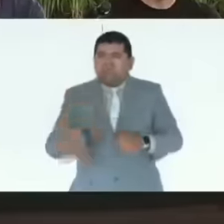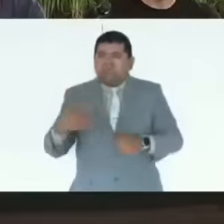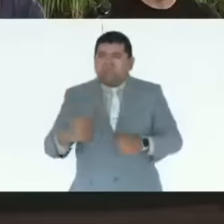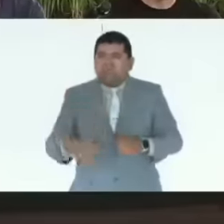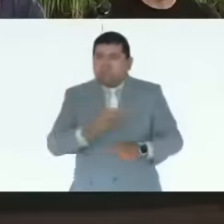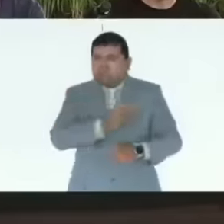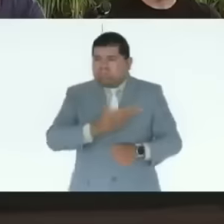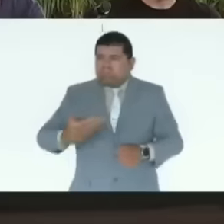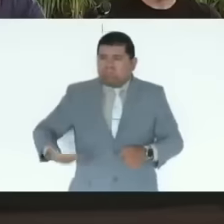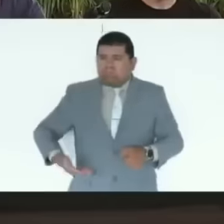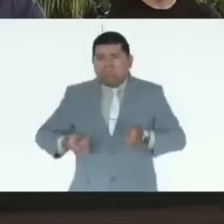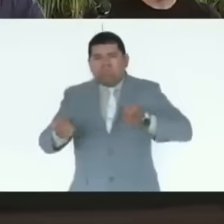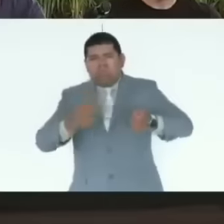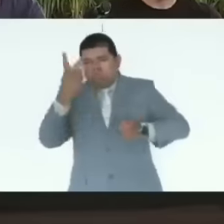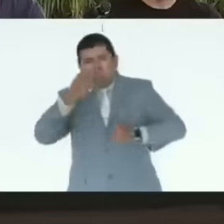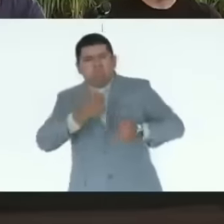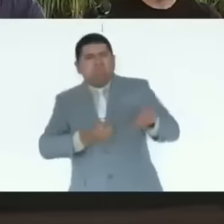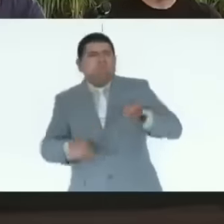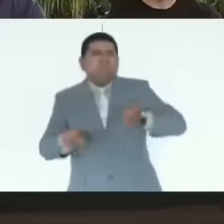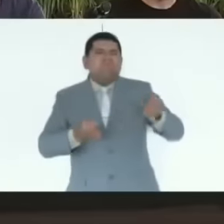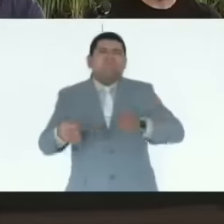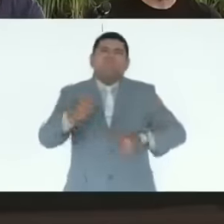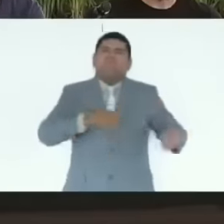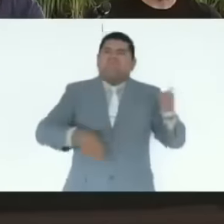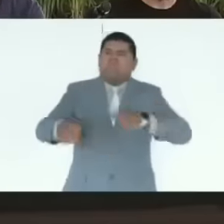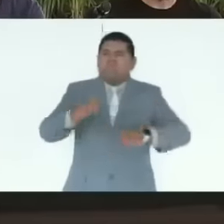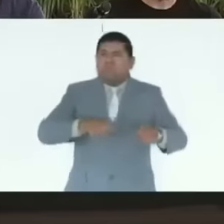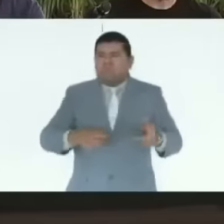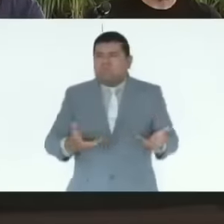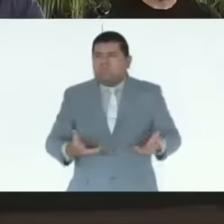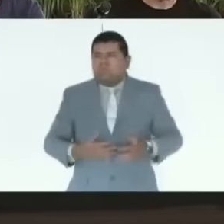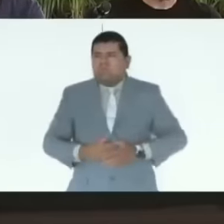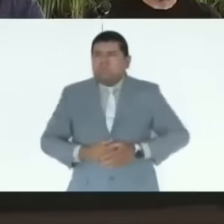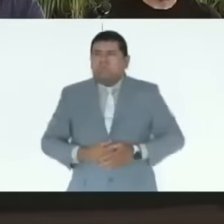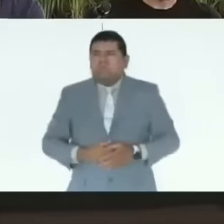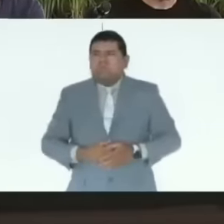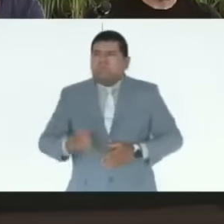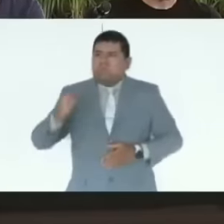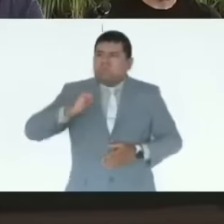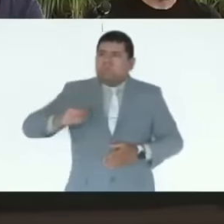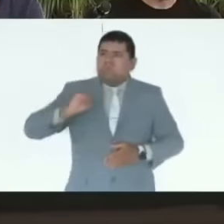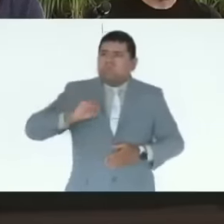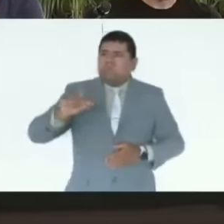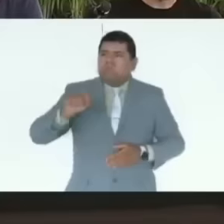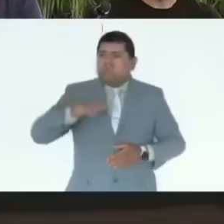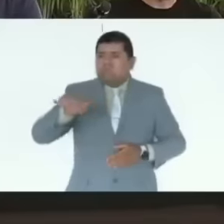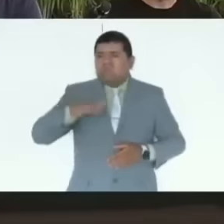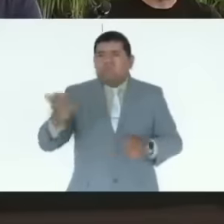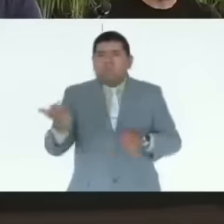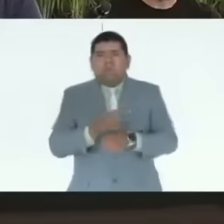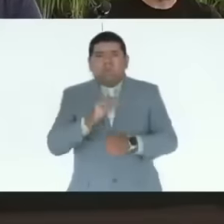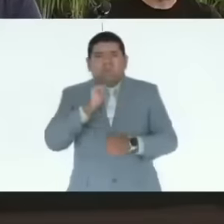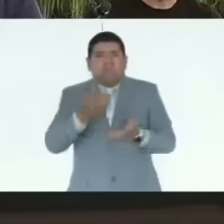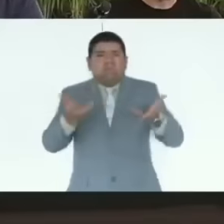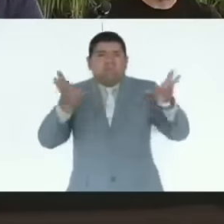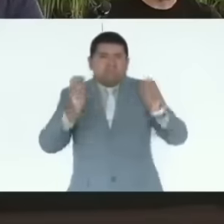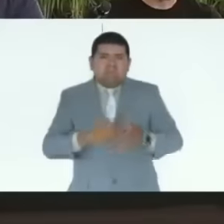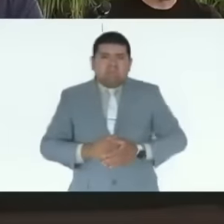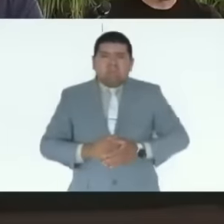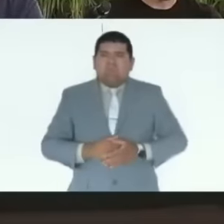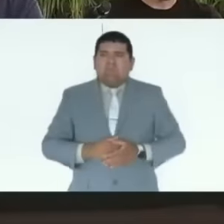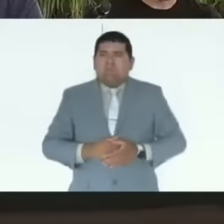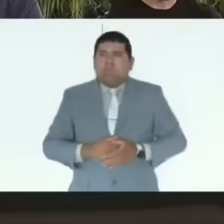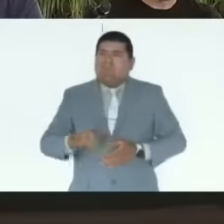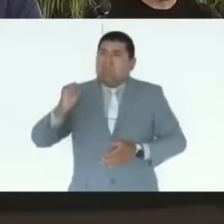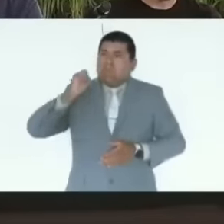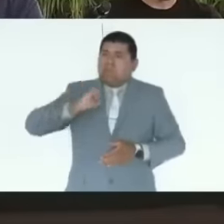throughout the 19th century what was happening nothing in the 20th that's why an extraordinary social revolution comes